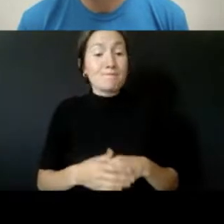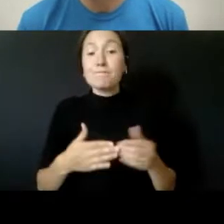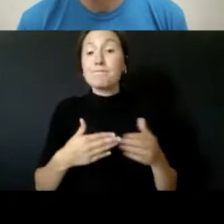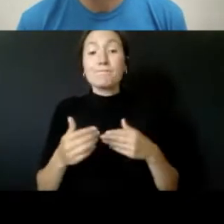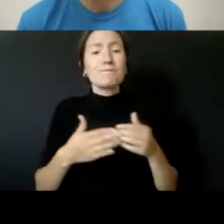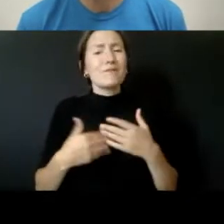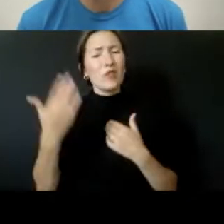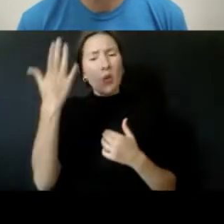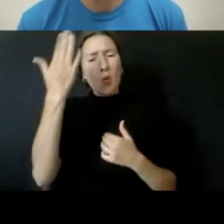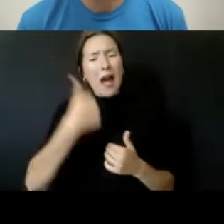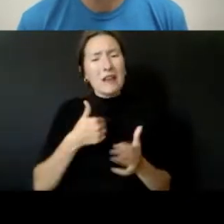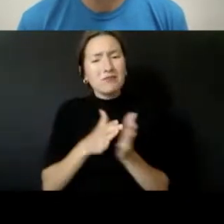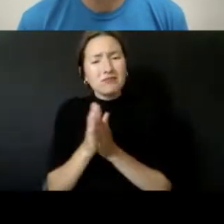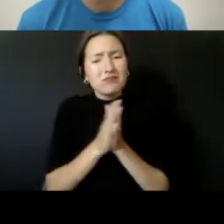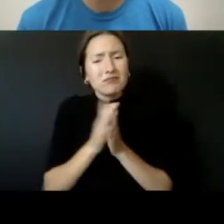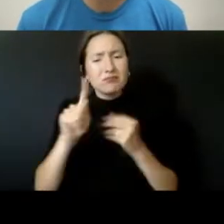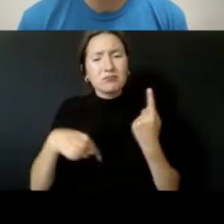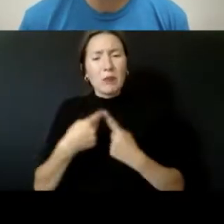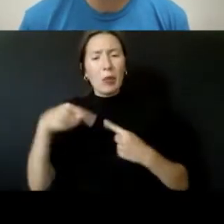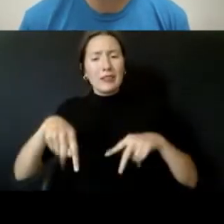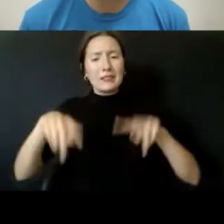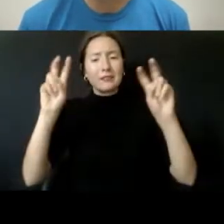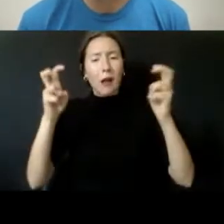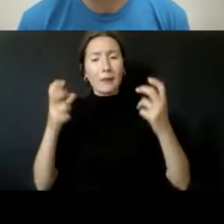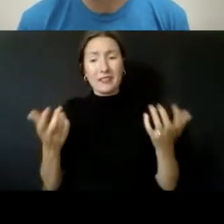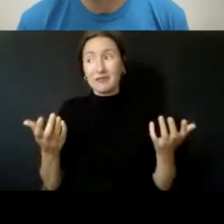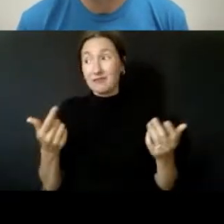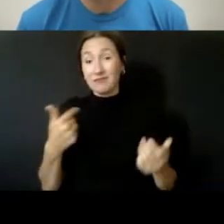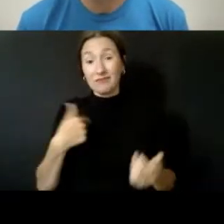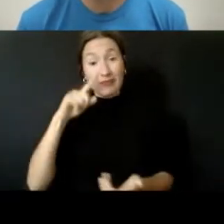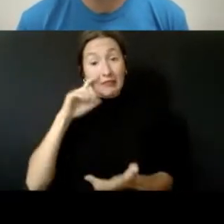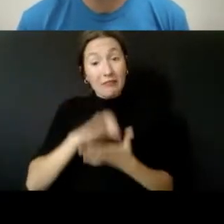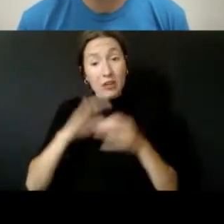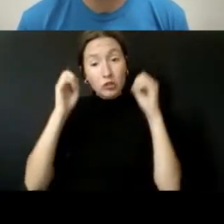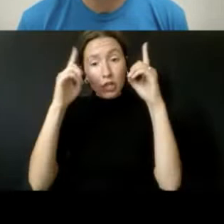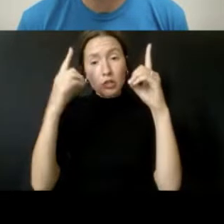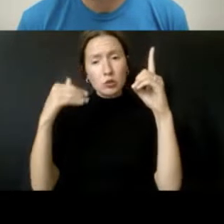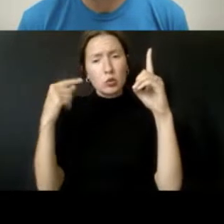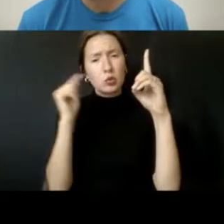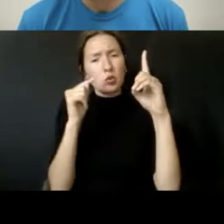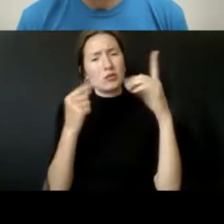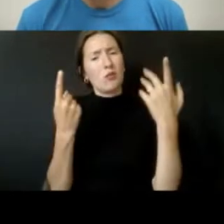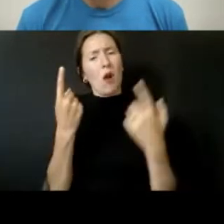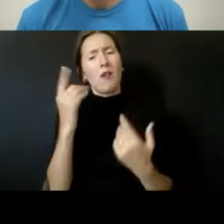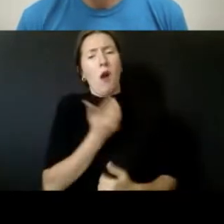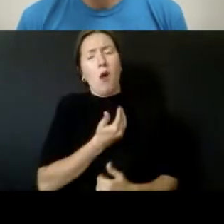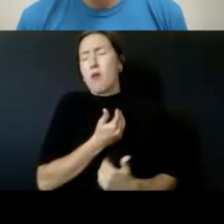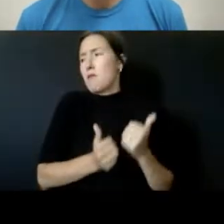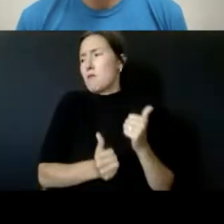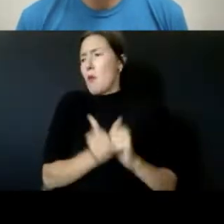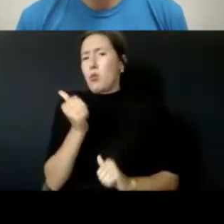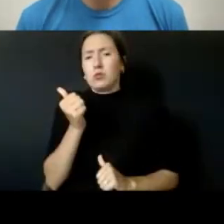that learning is one of the greatest things that a human being has as an opportunity um it creates